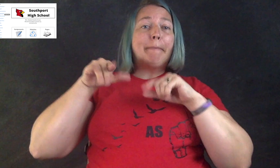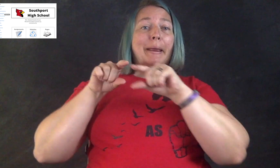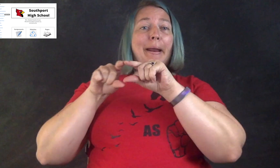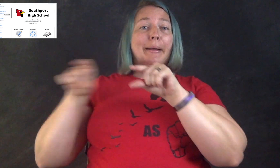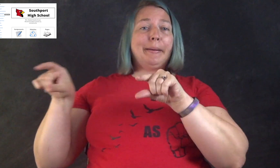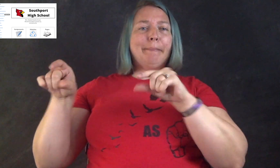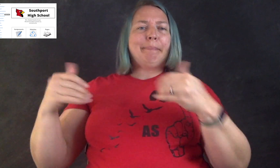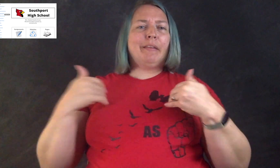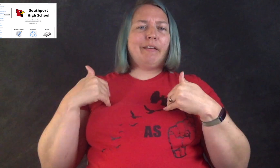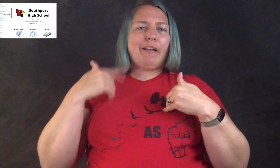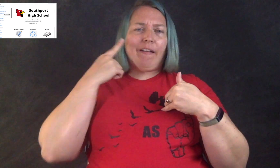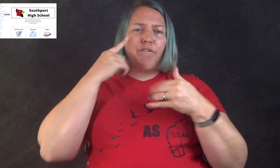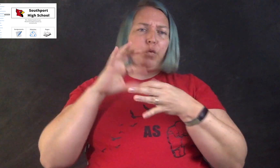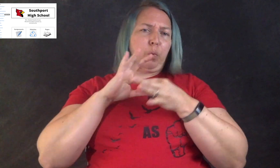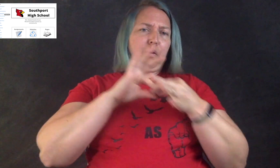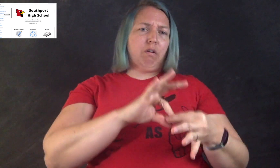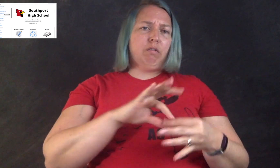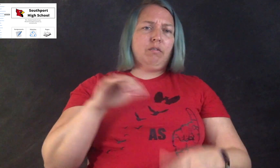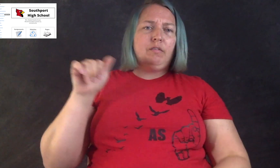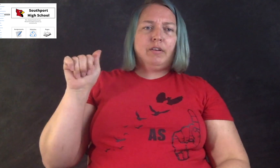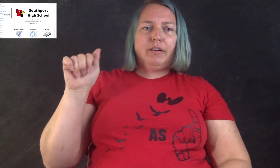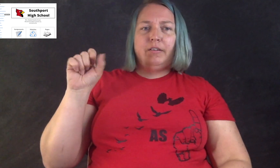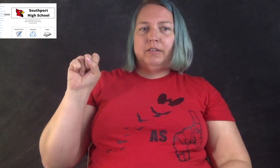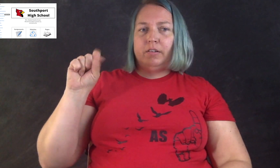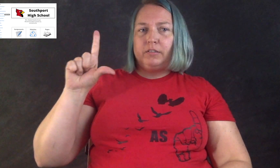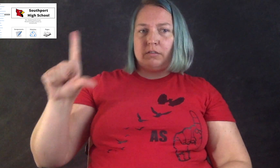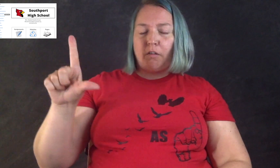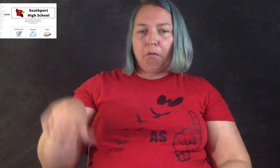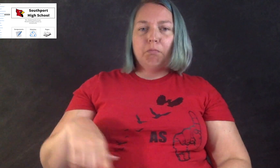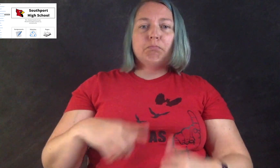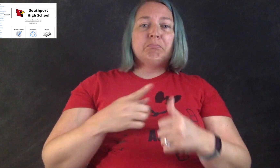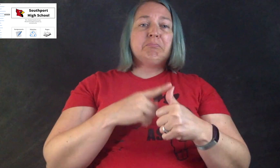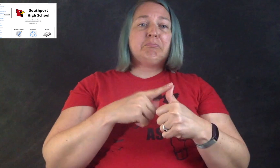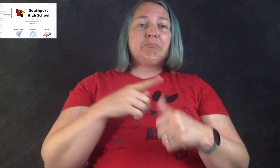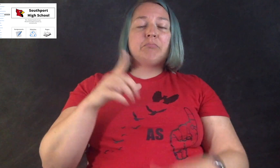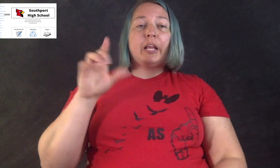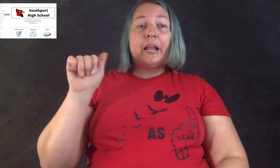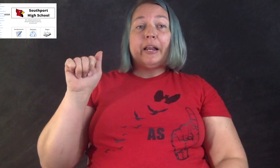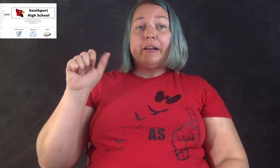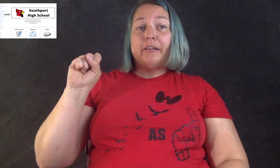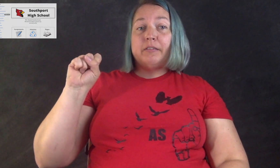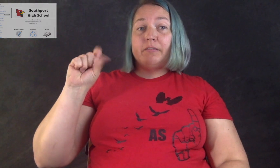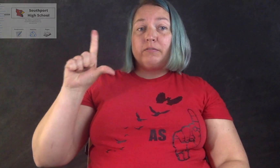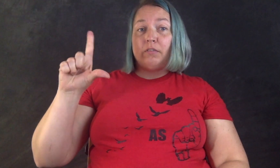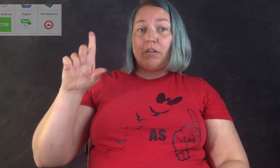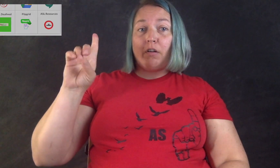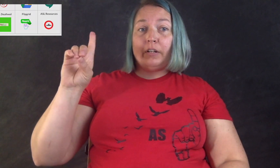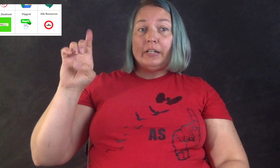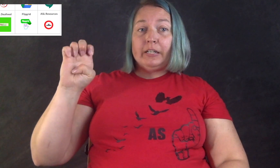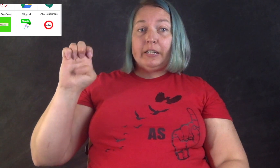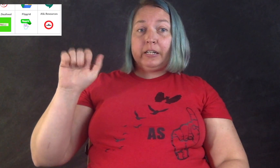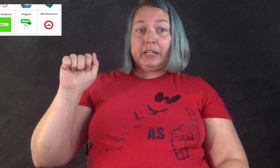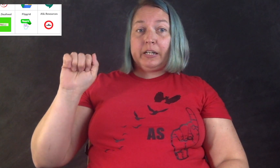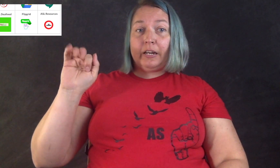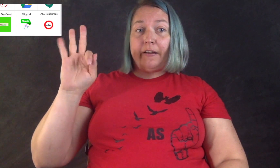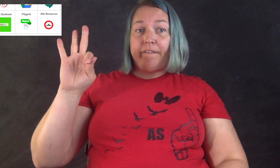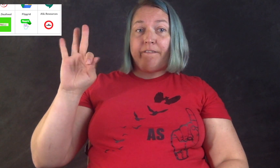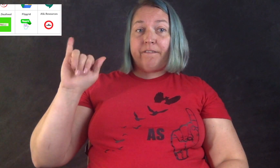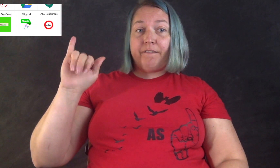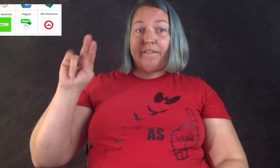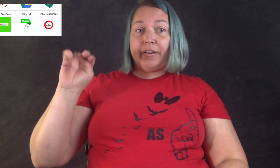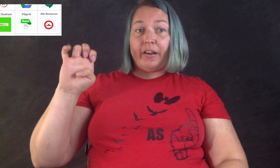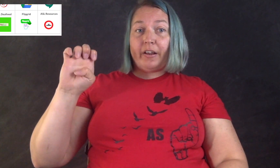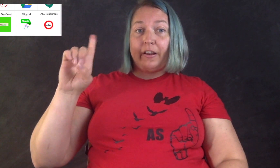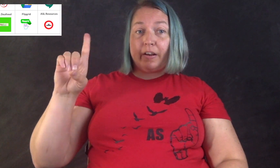On the bottom of that, I've added ASL Deafined